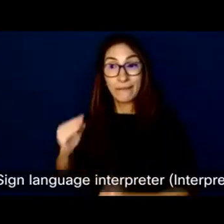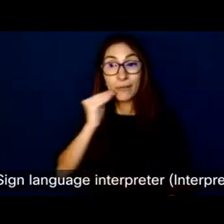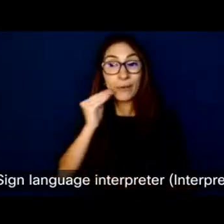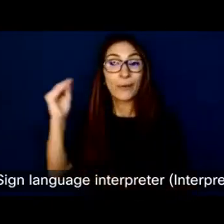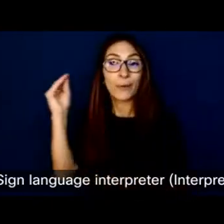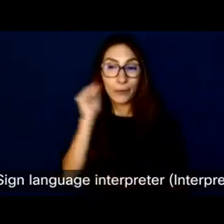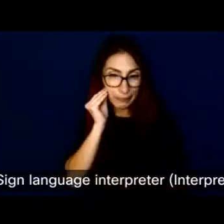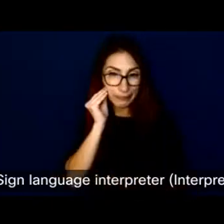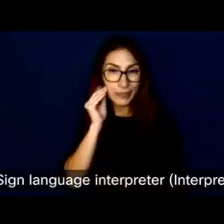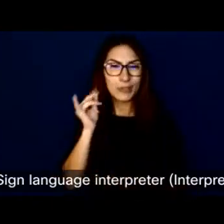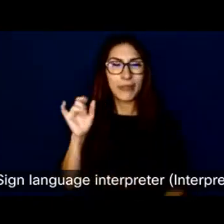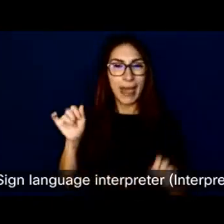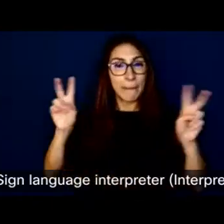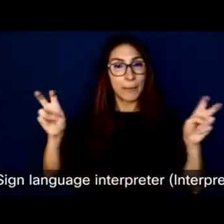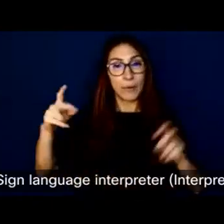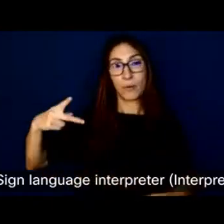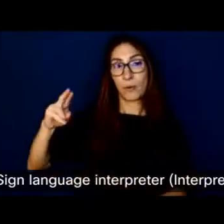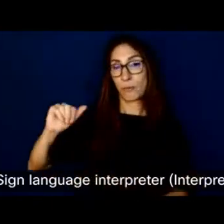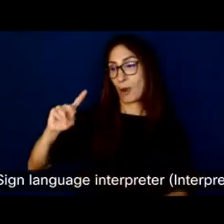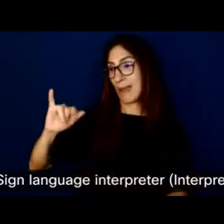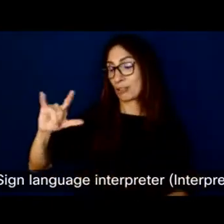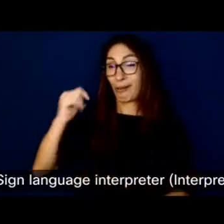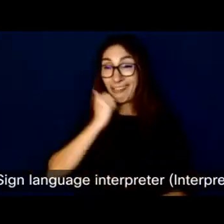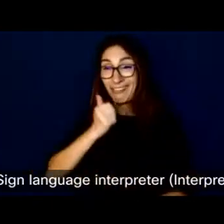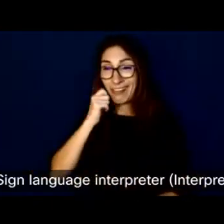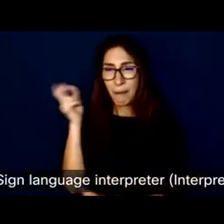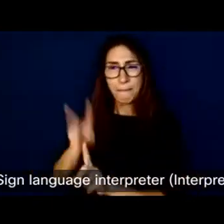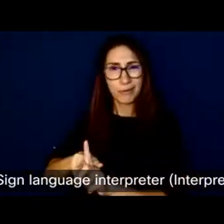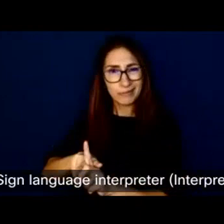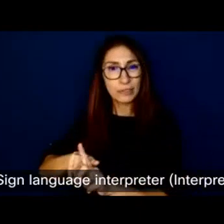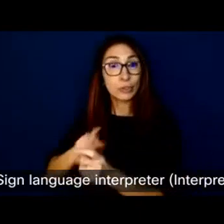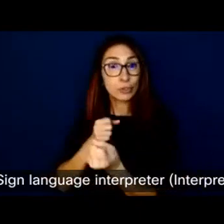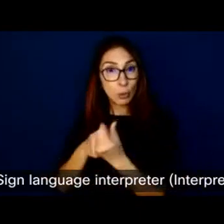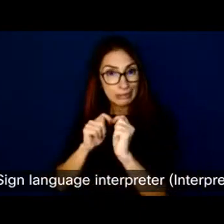was part of a HIV organization I was part of where a volunteer